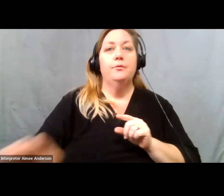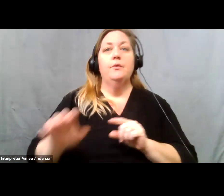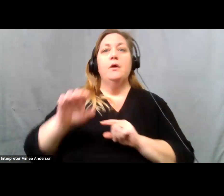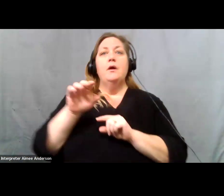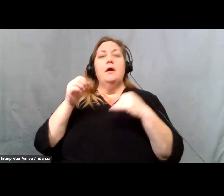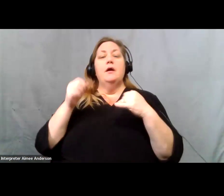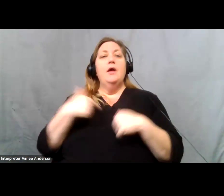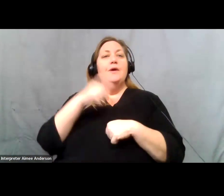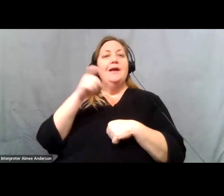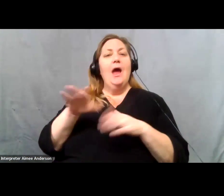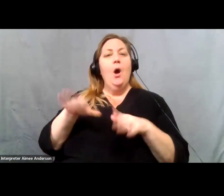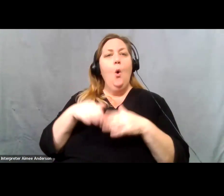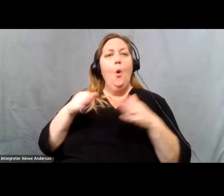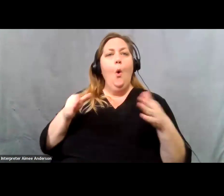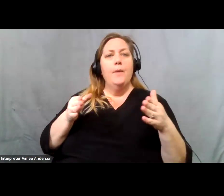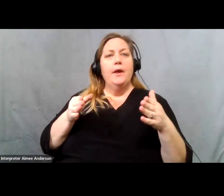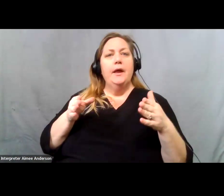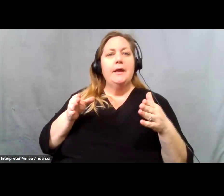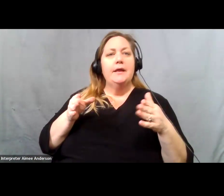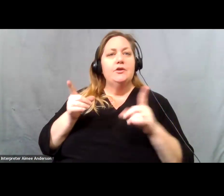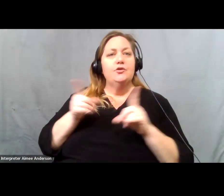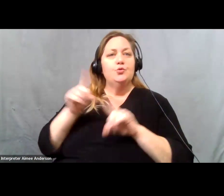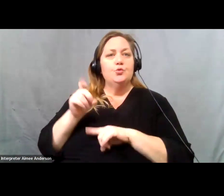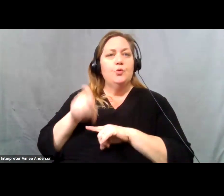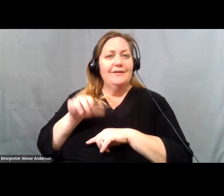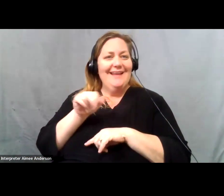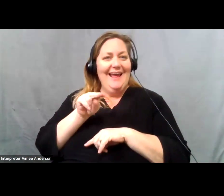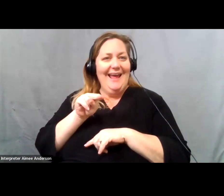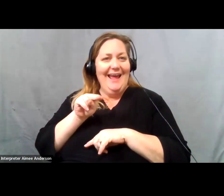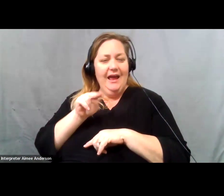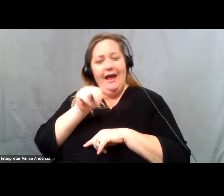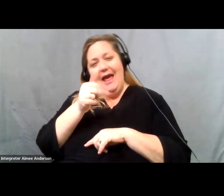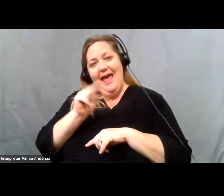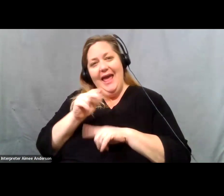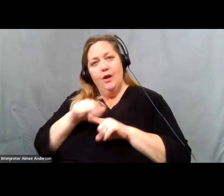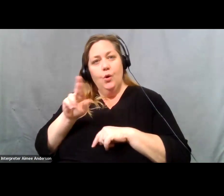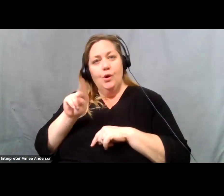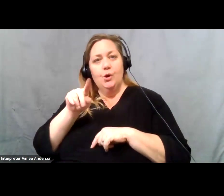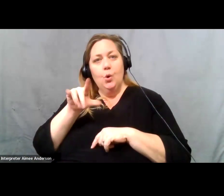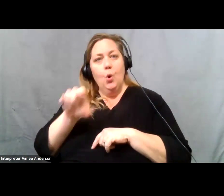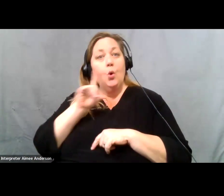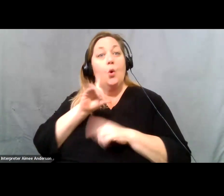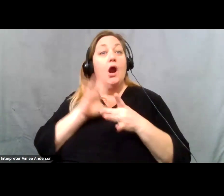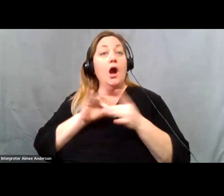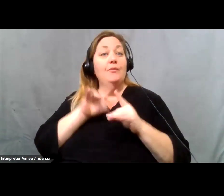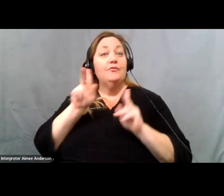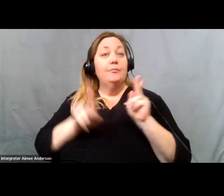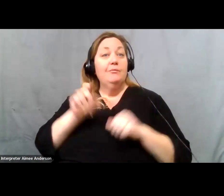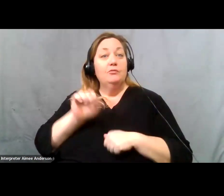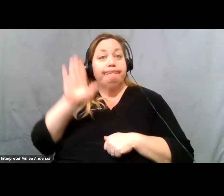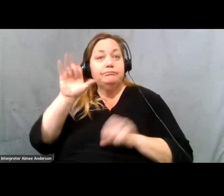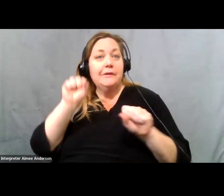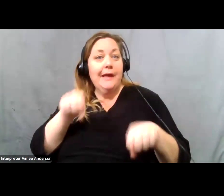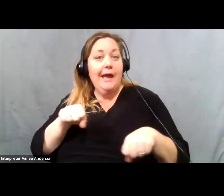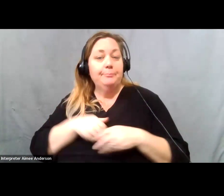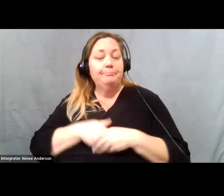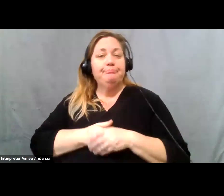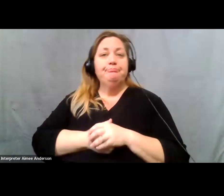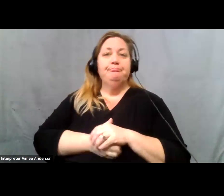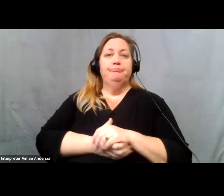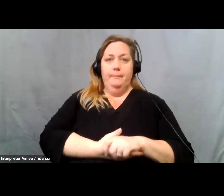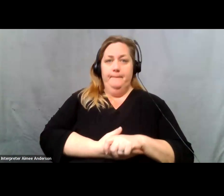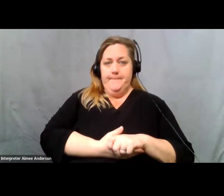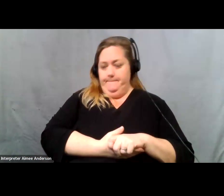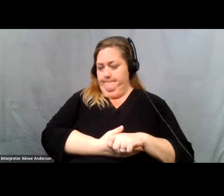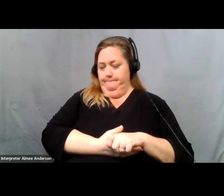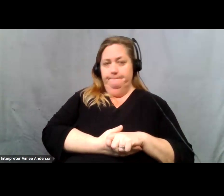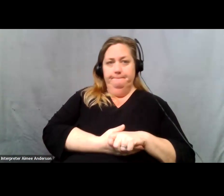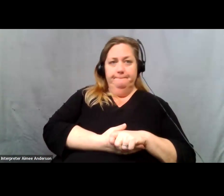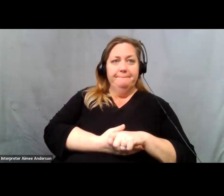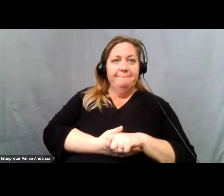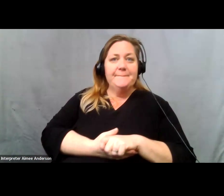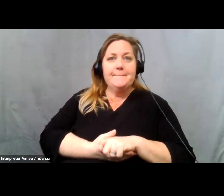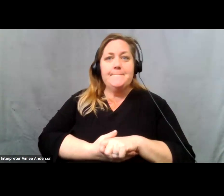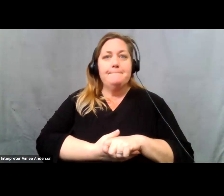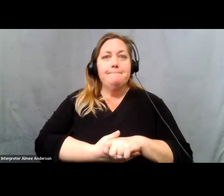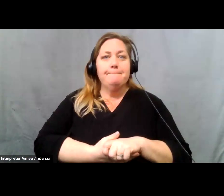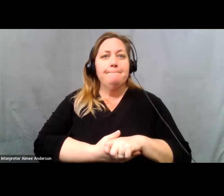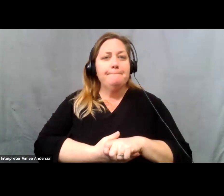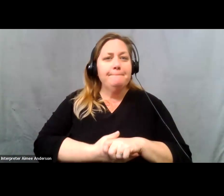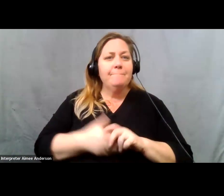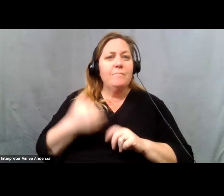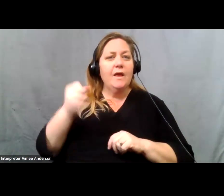open it up to questions or comments from folks? Yeah. The one question, Scott, that we've gotten